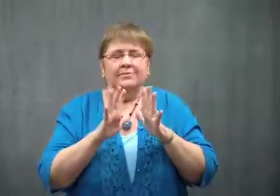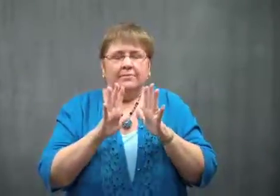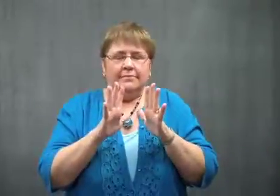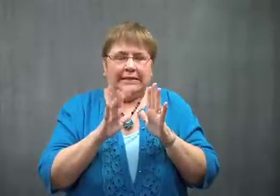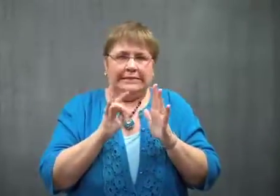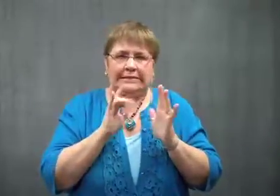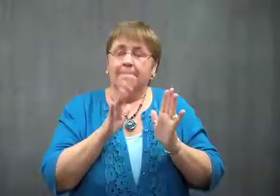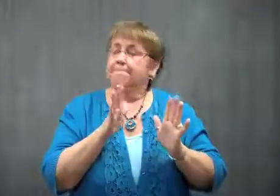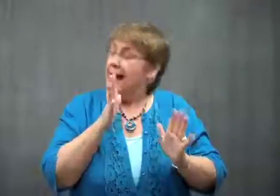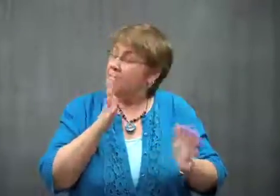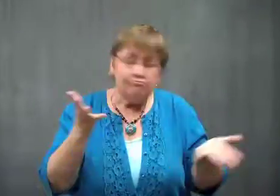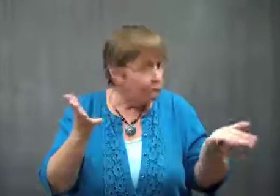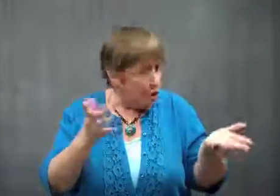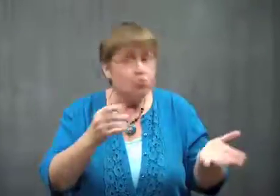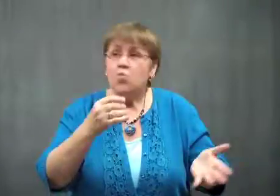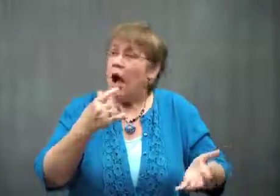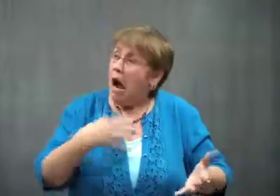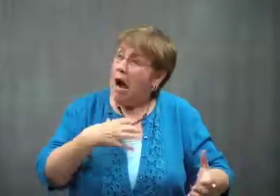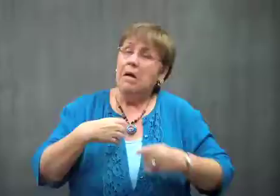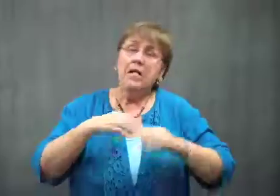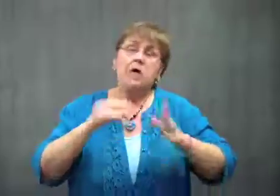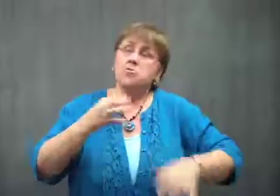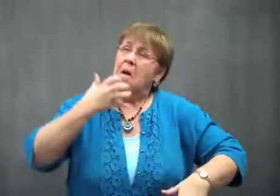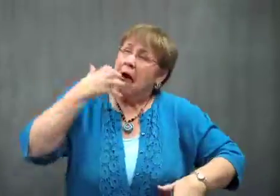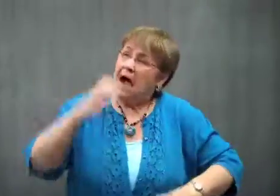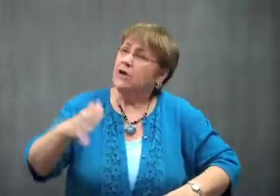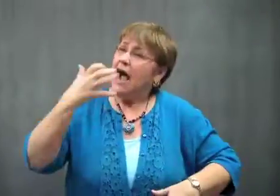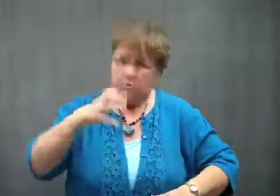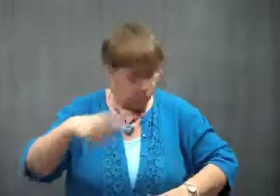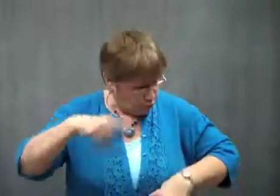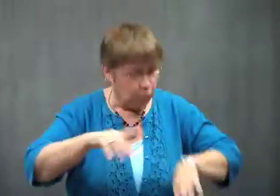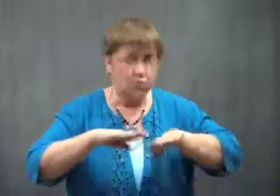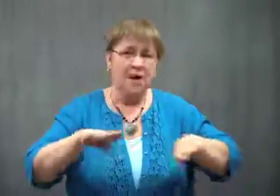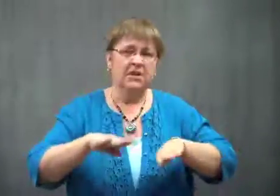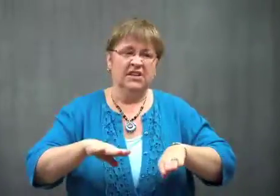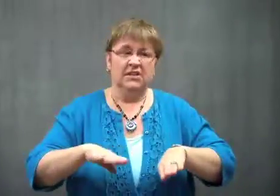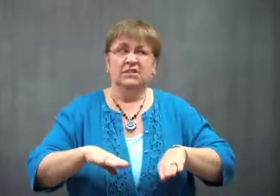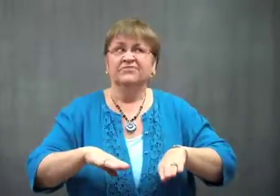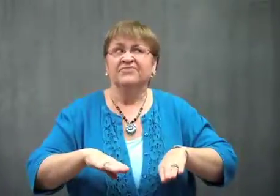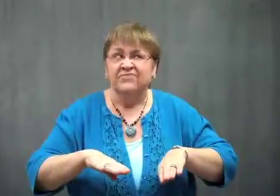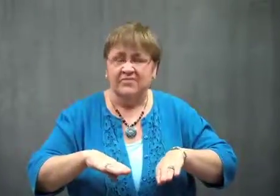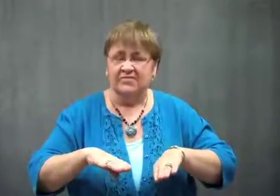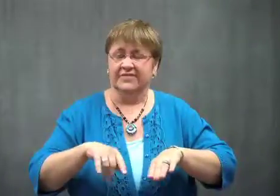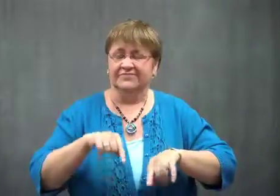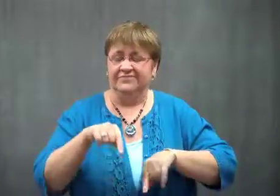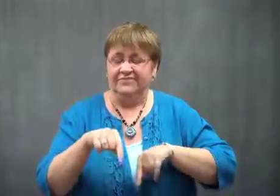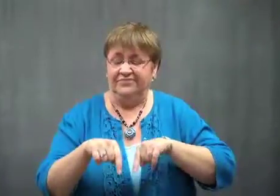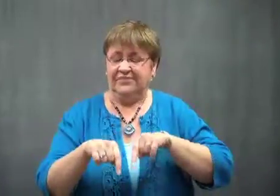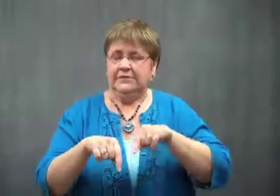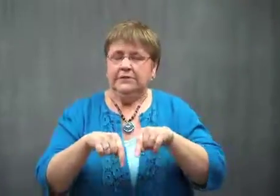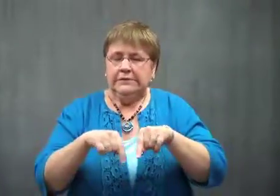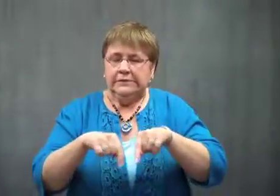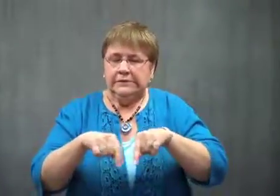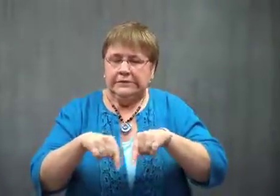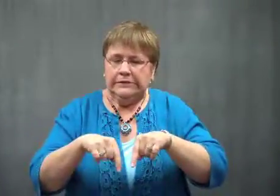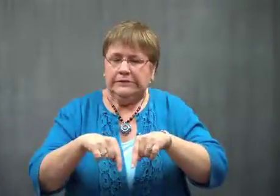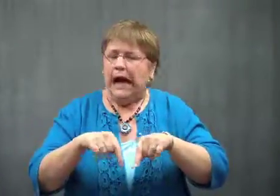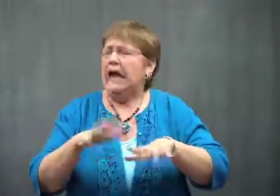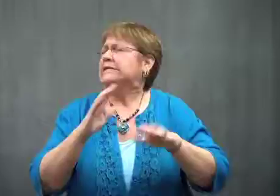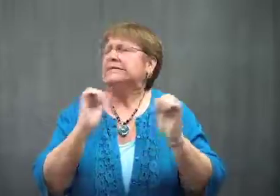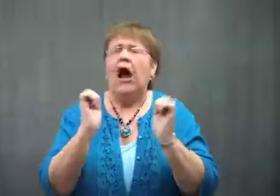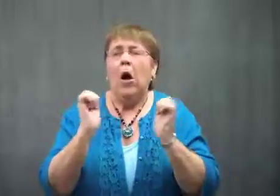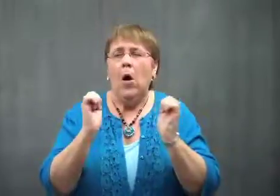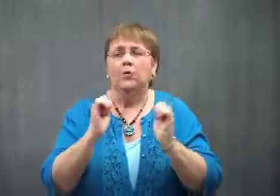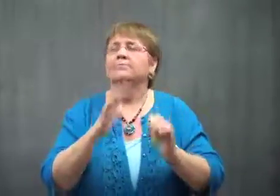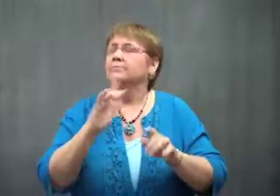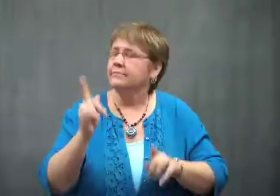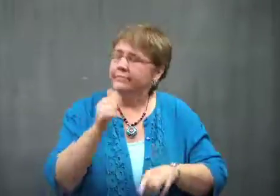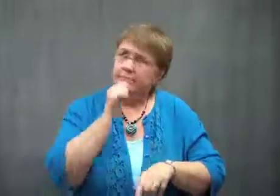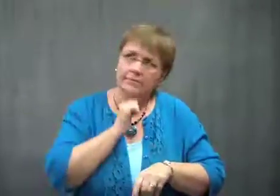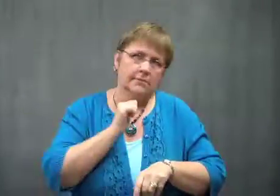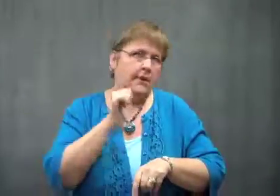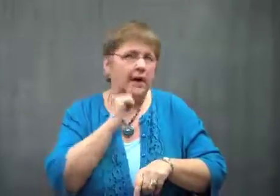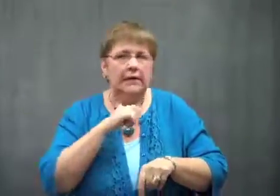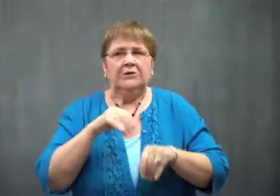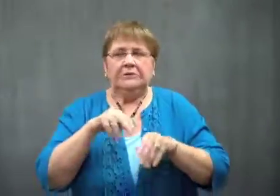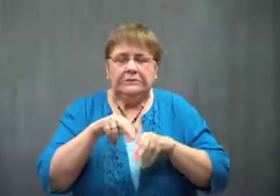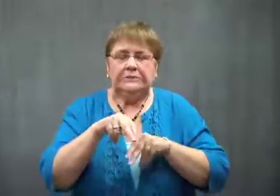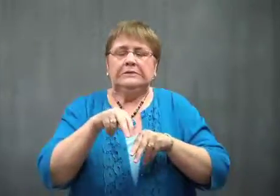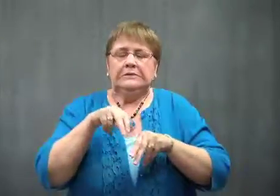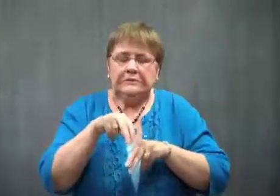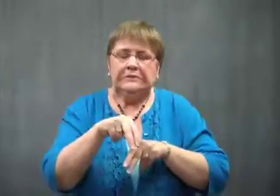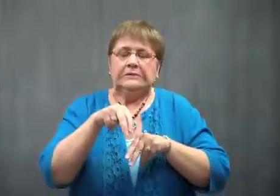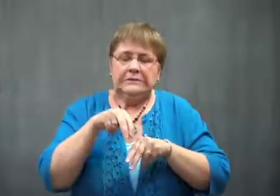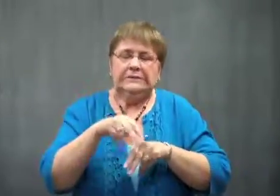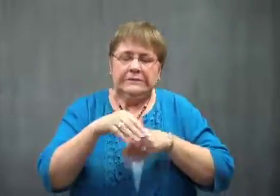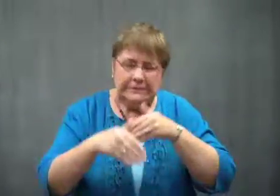Mom would say, "You're complaining it's so hot out, then go swimming!"